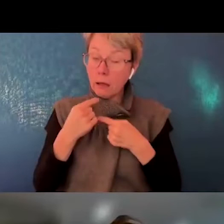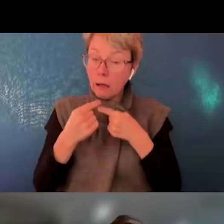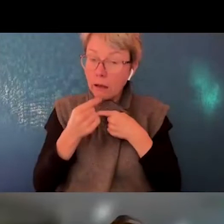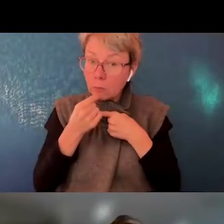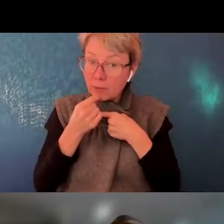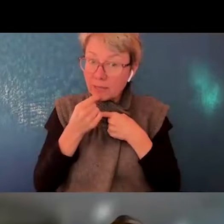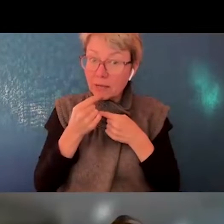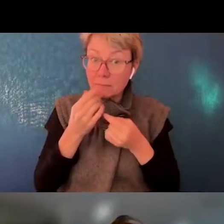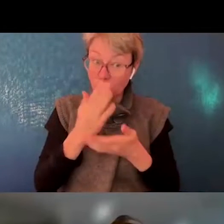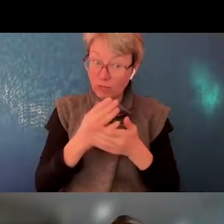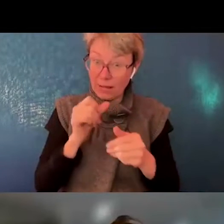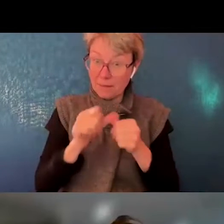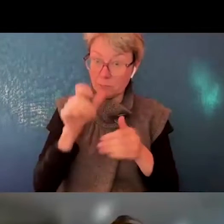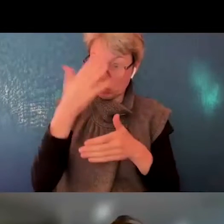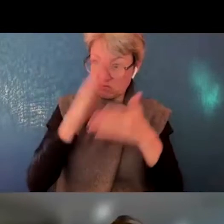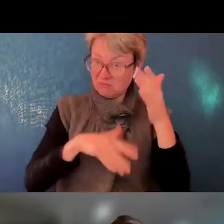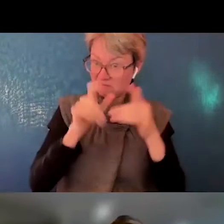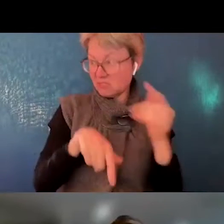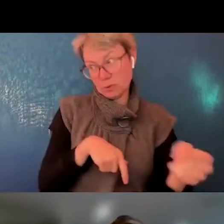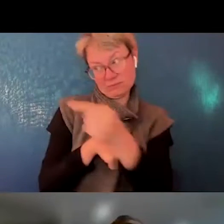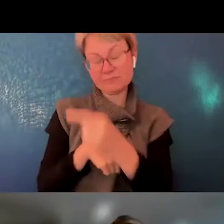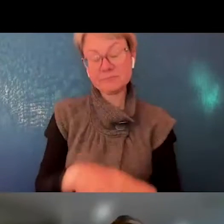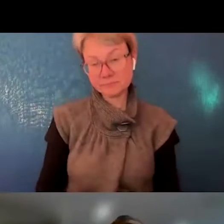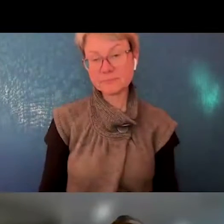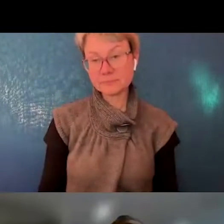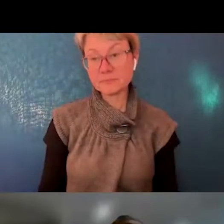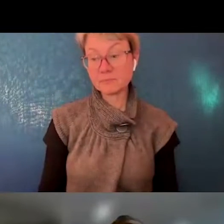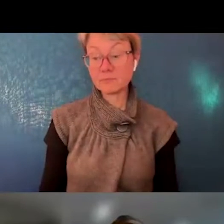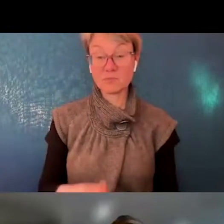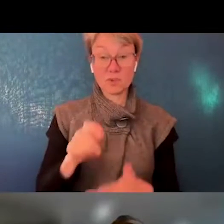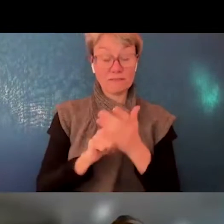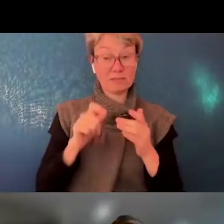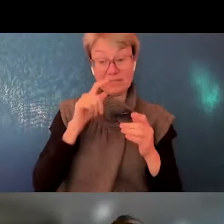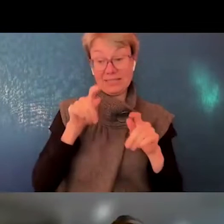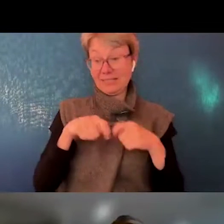in our offices we have teams of family lawyers who are available who do advice clinics who go